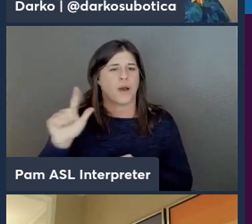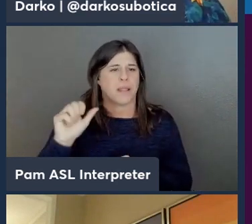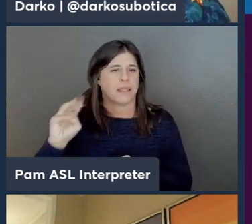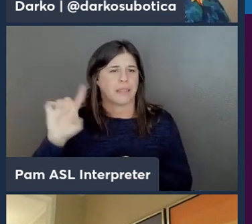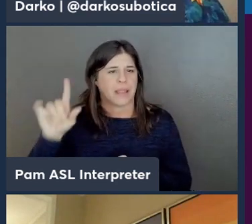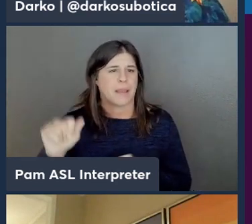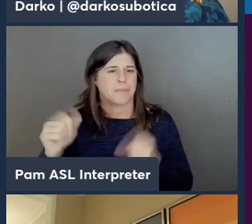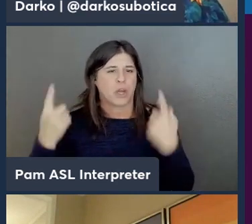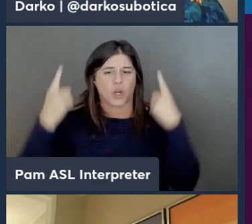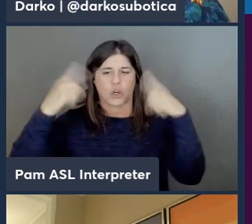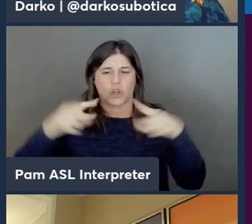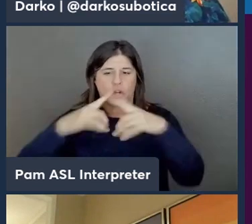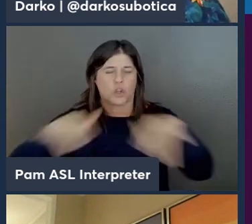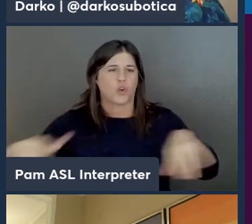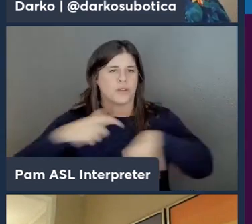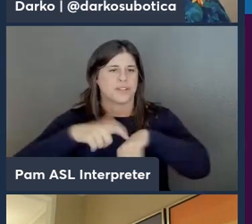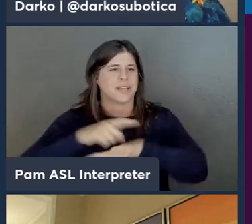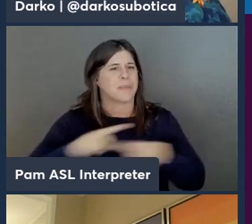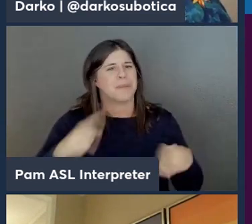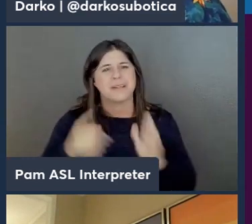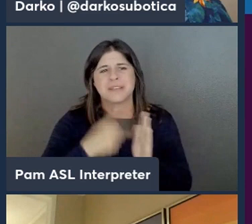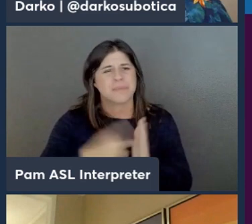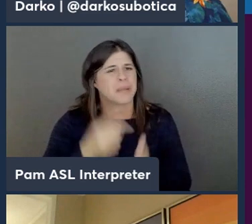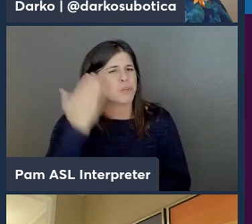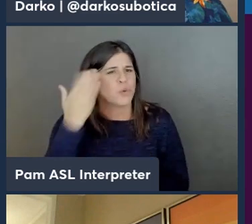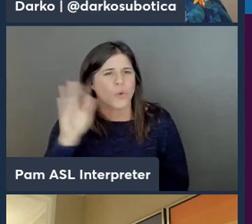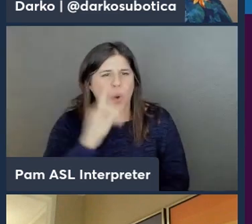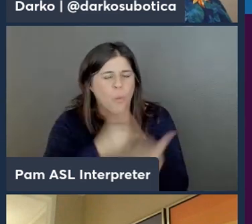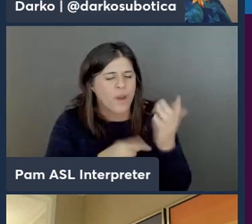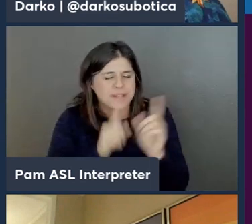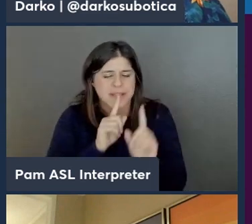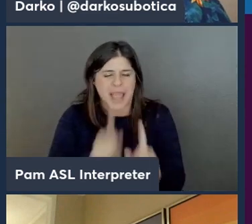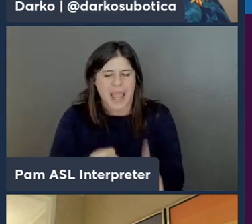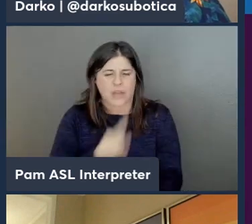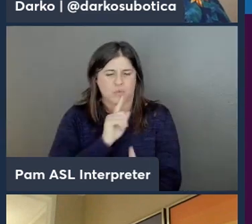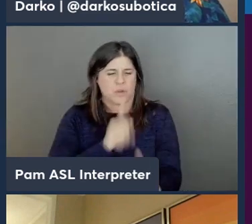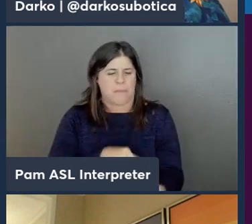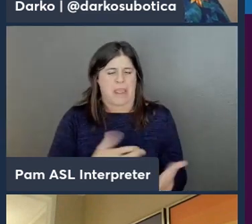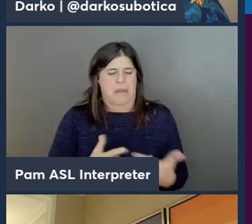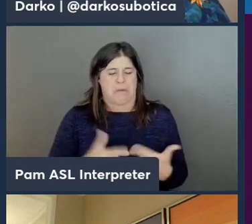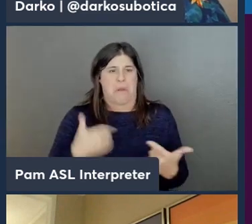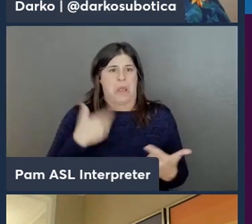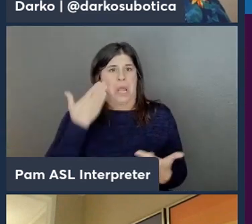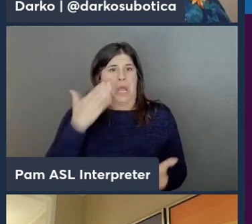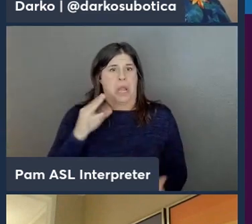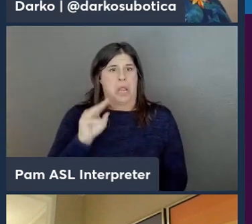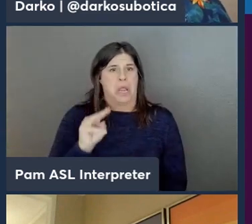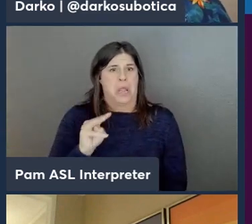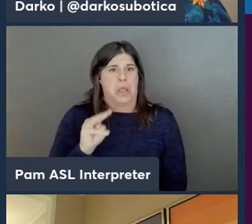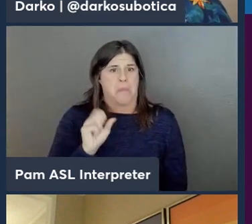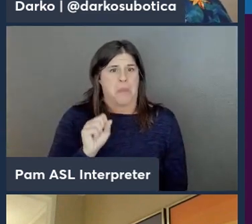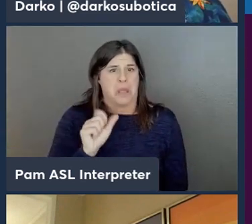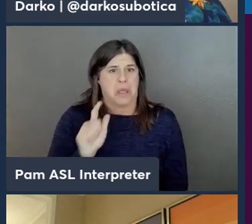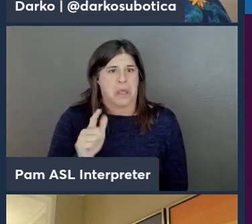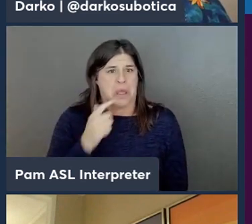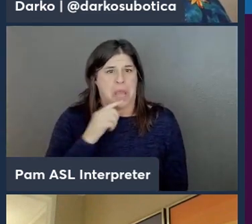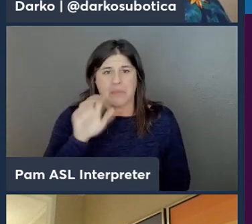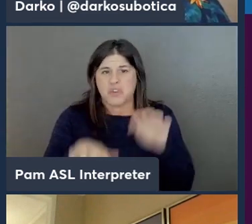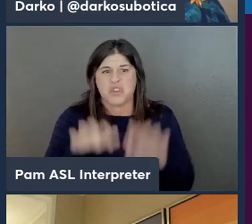sometimes you do not know exactly what the command is. So let's say, I don't know. And let's say, I'm just typing some English words,